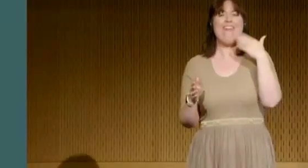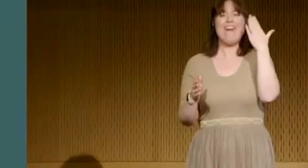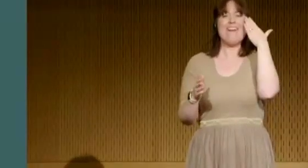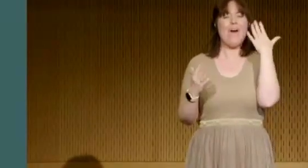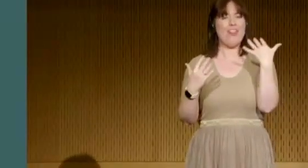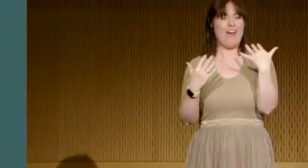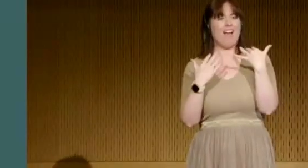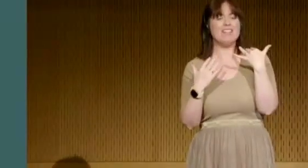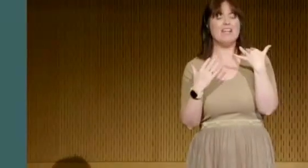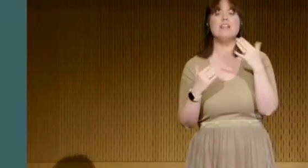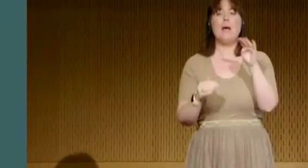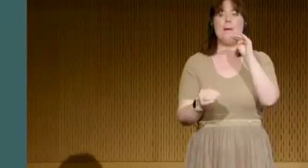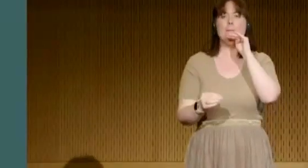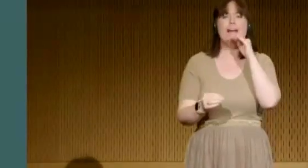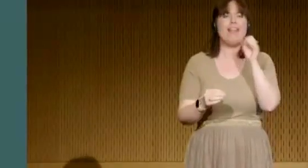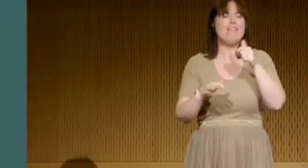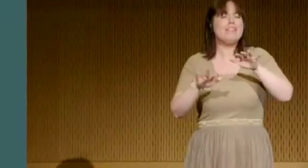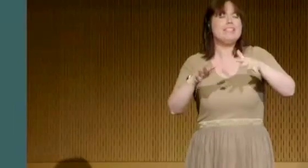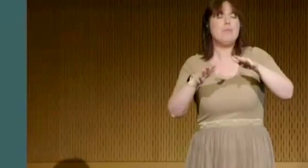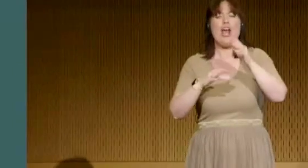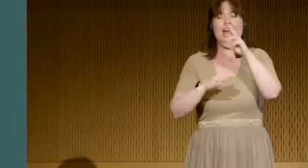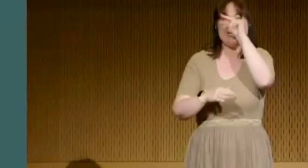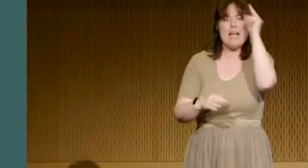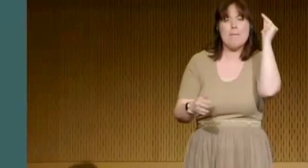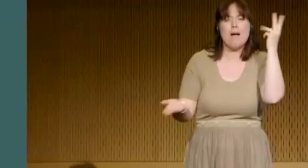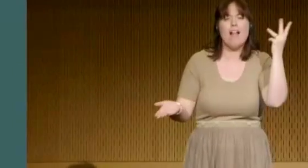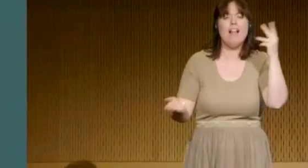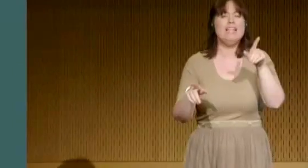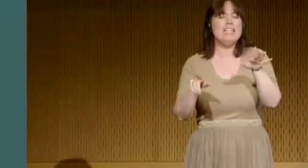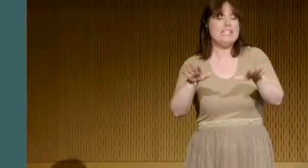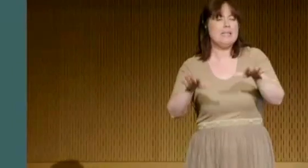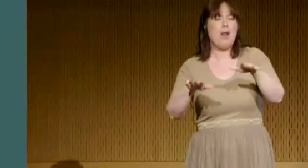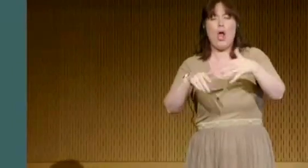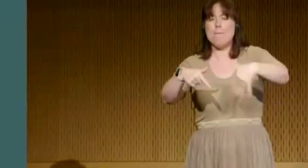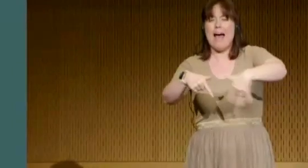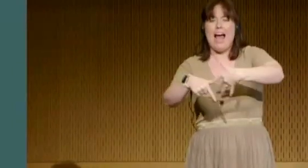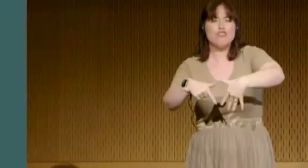they'll have maybe similar examples, they come from a similar background, and they will be able